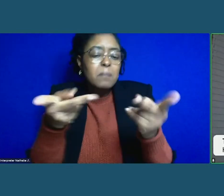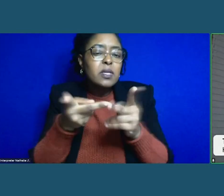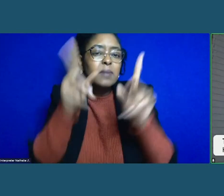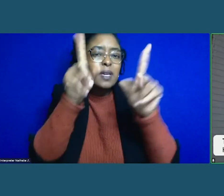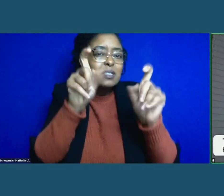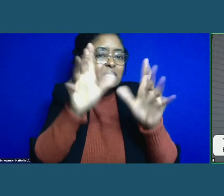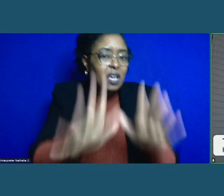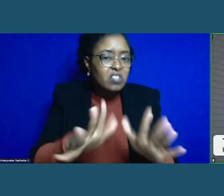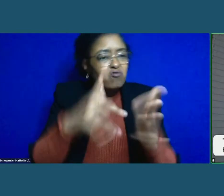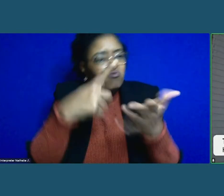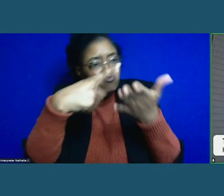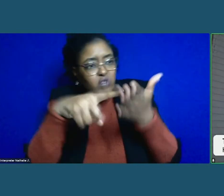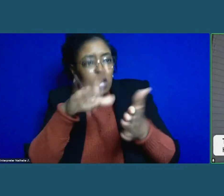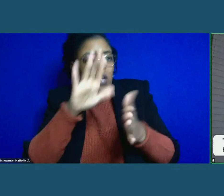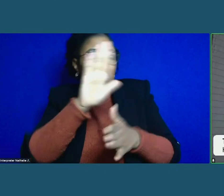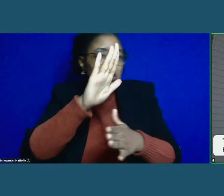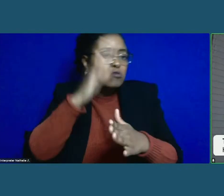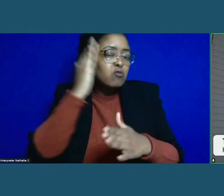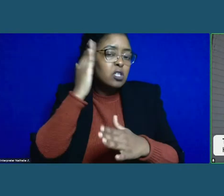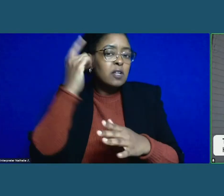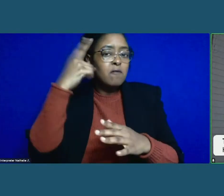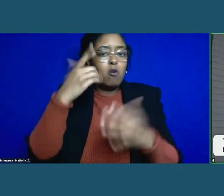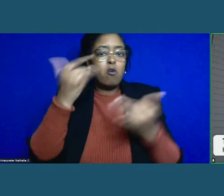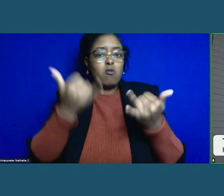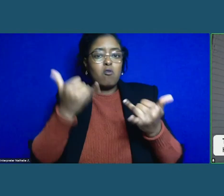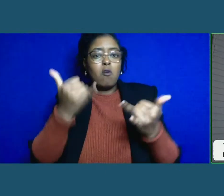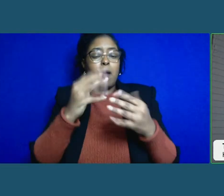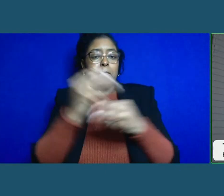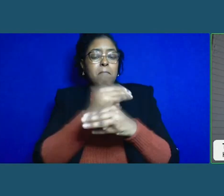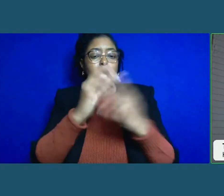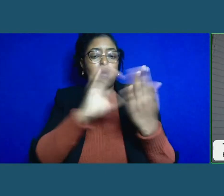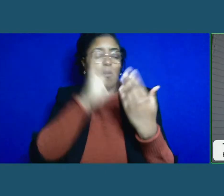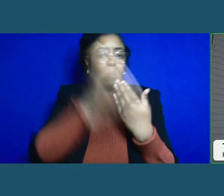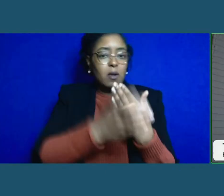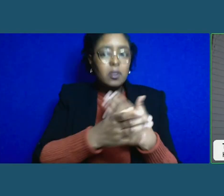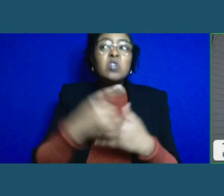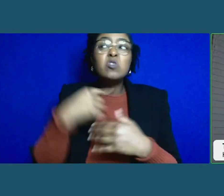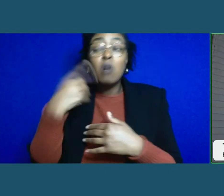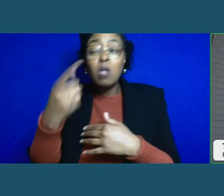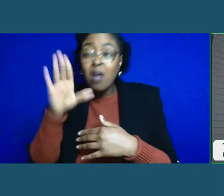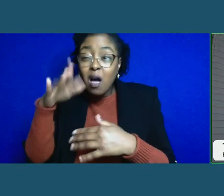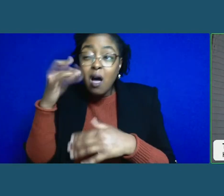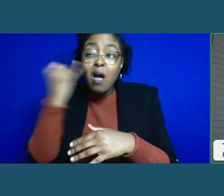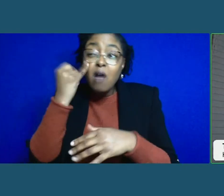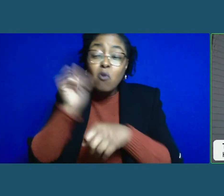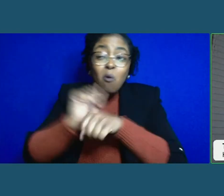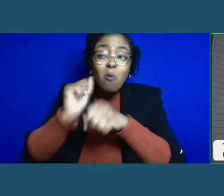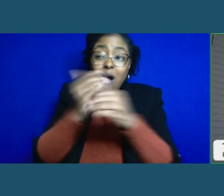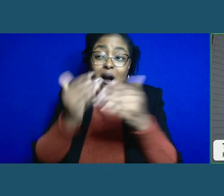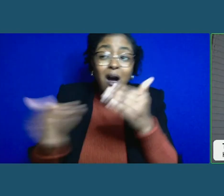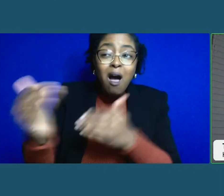not be given a placement test to gauge his current knowledge of